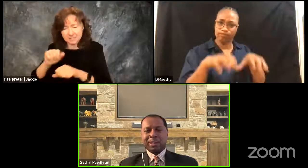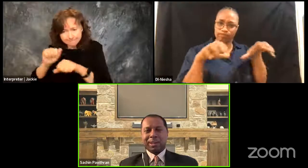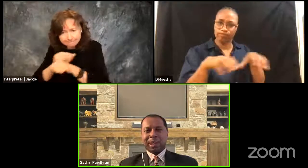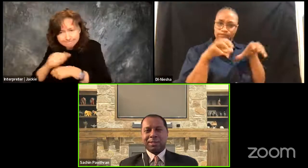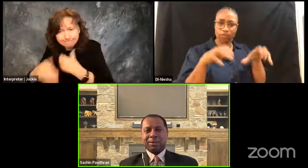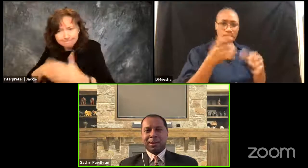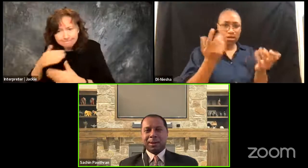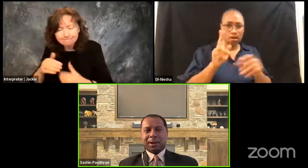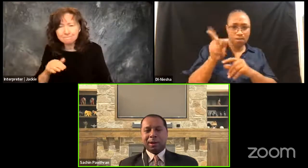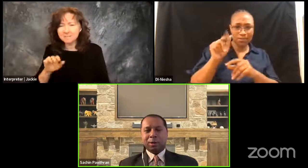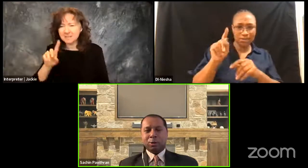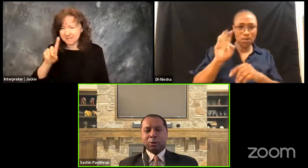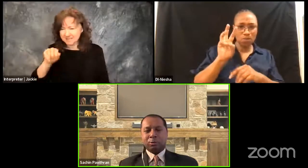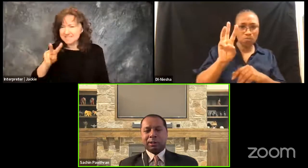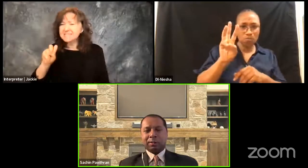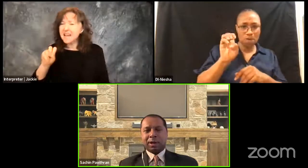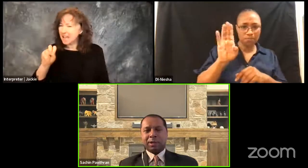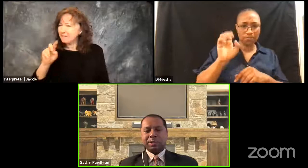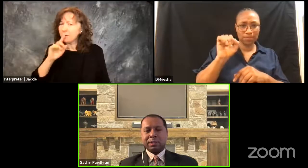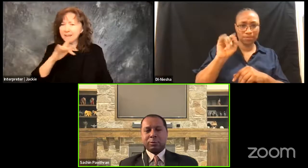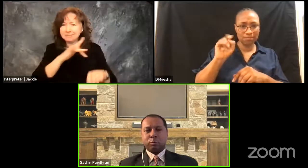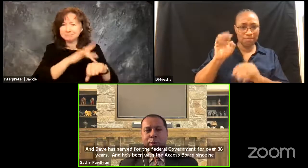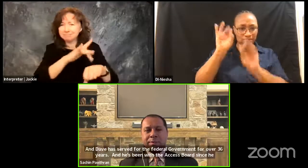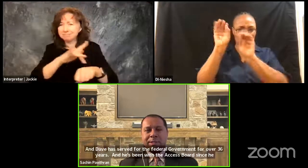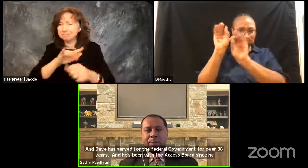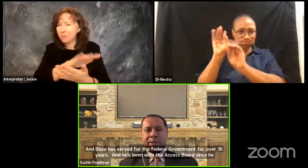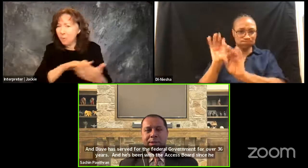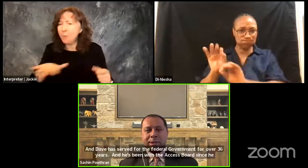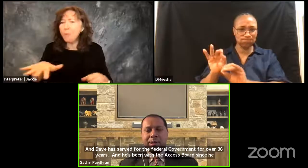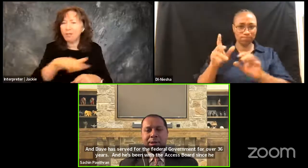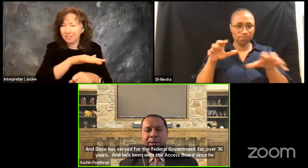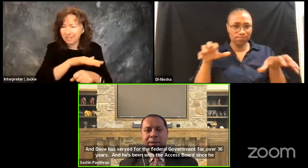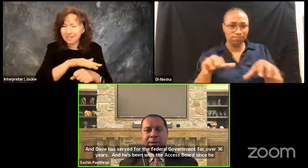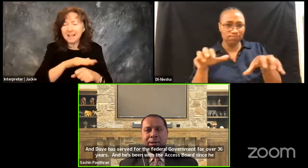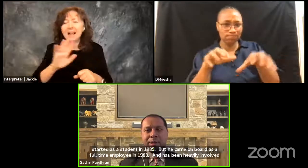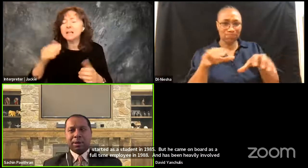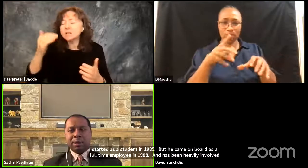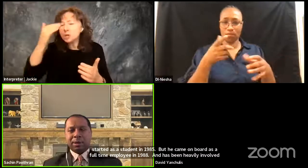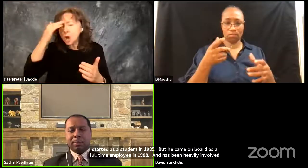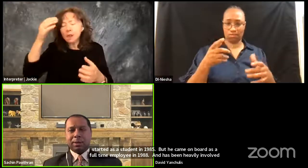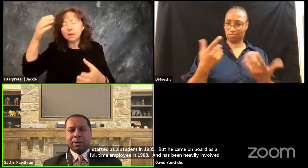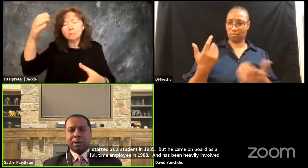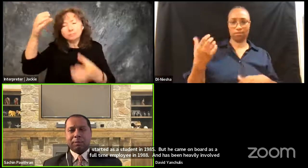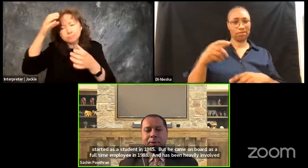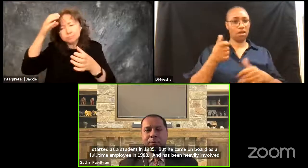And he has a huge wealth of knowledge and is well respected in the community for the